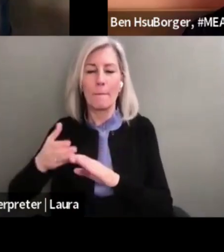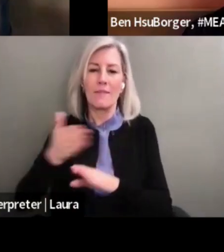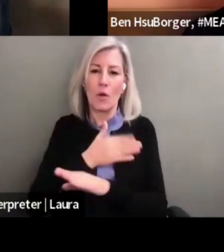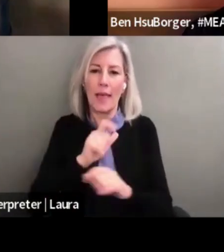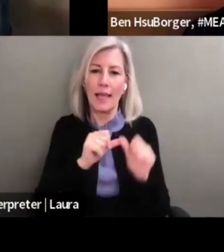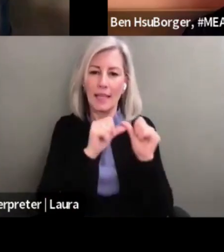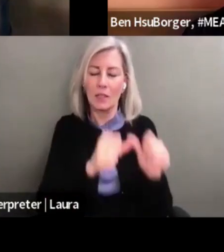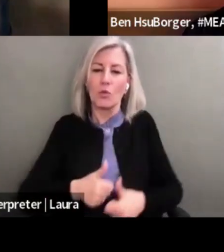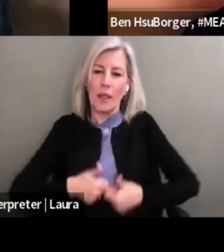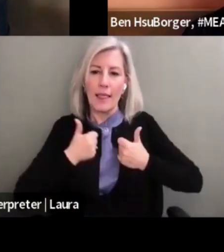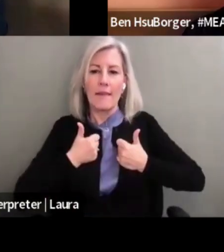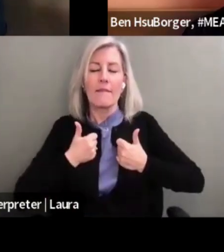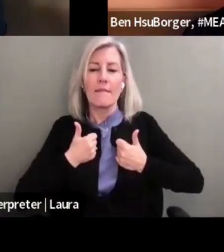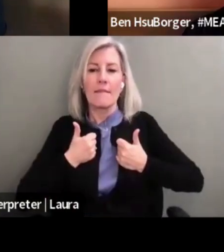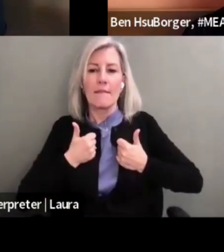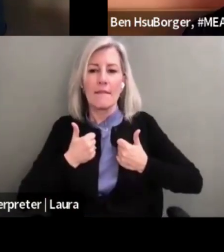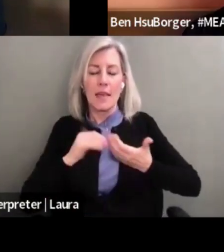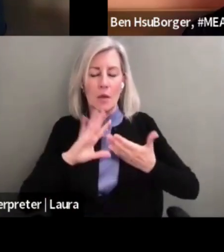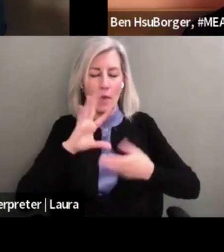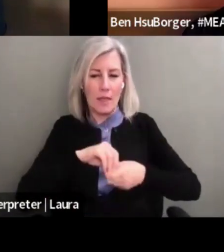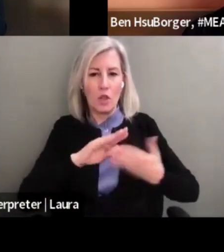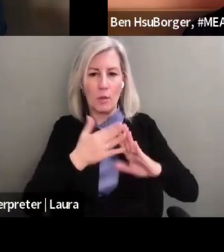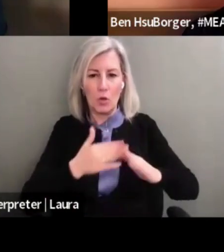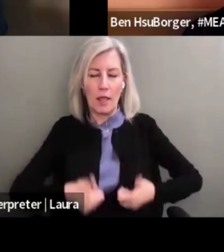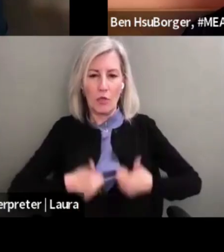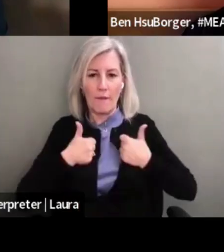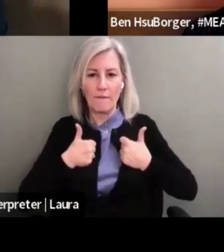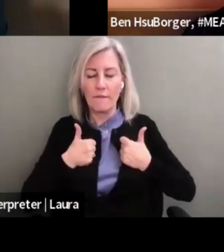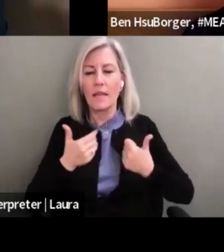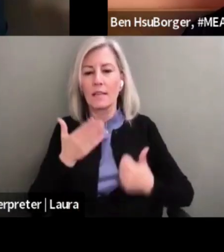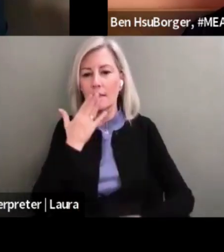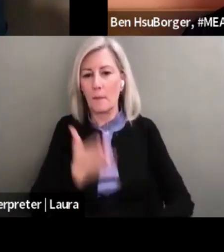and that we do need to intervene sooner so that people are not driven